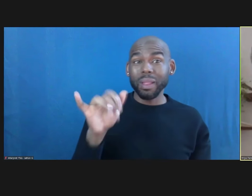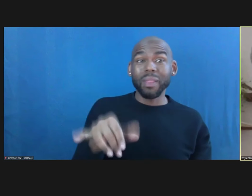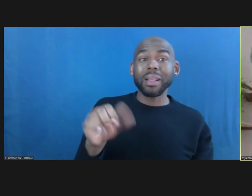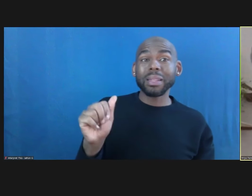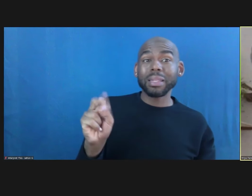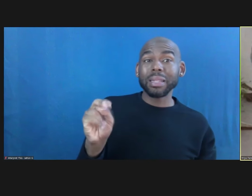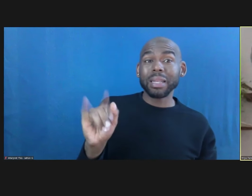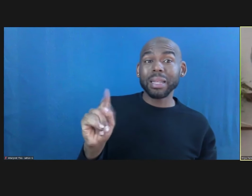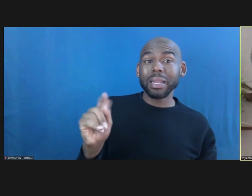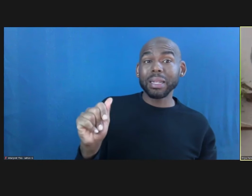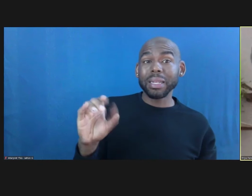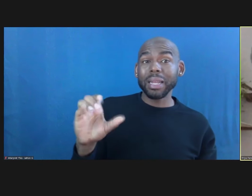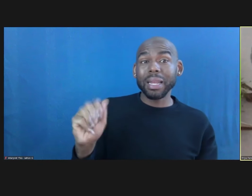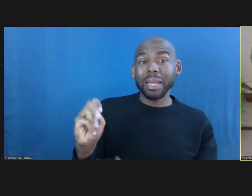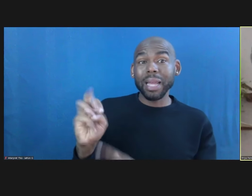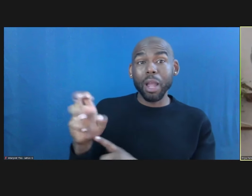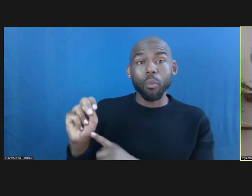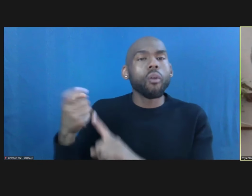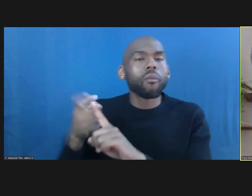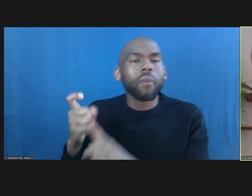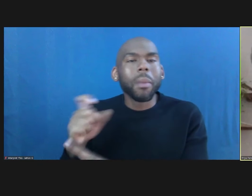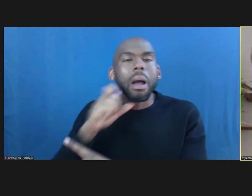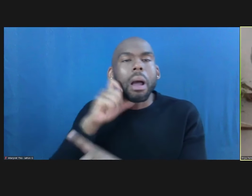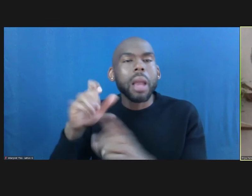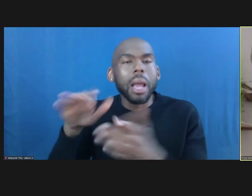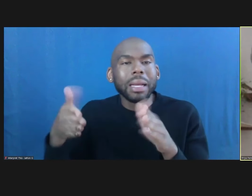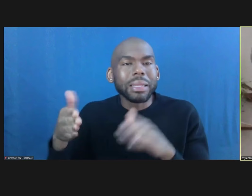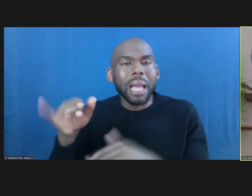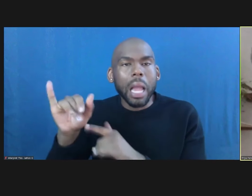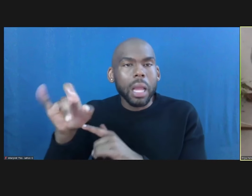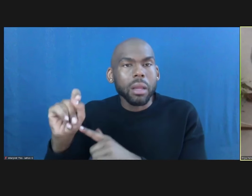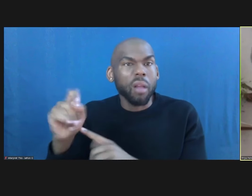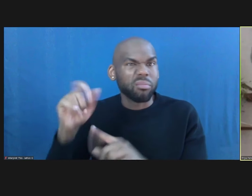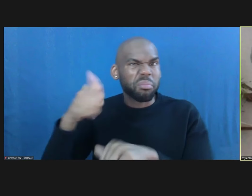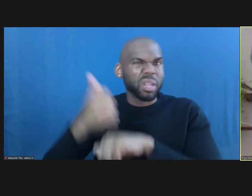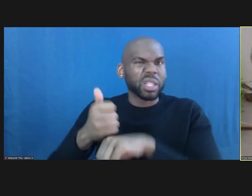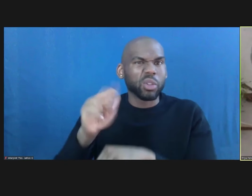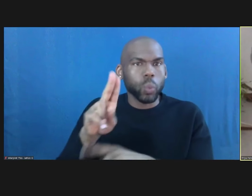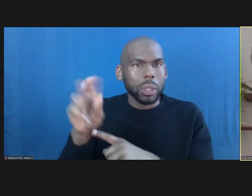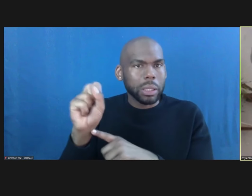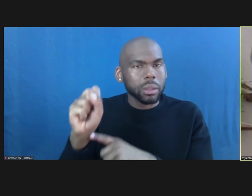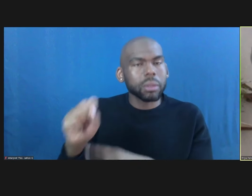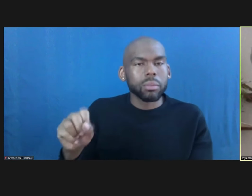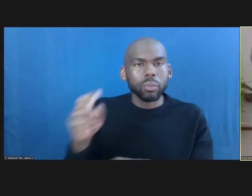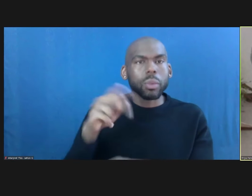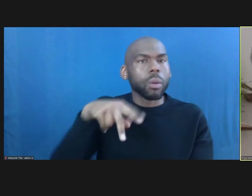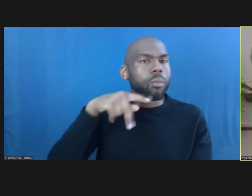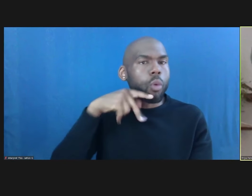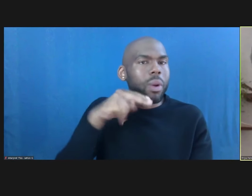from Not Dead Yet who is based in the United States, her pronouns are she, her, hers. Dikko